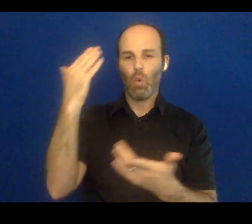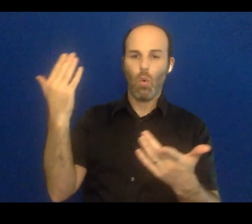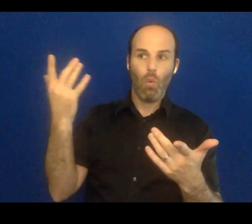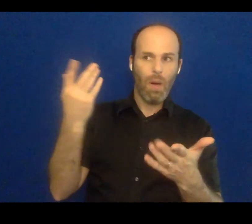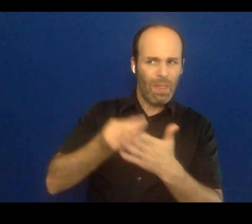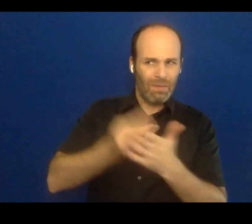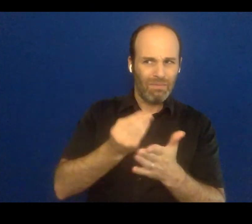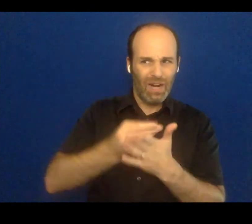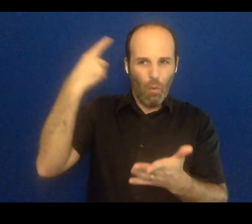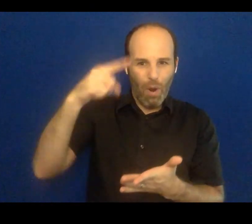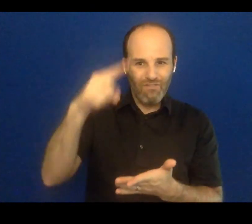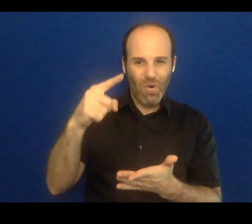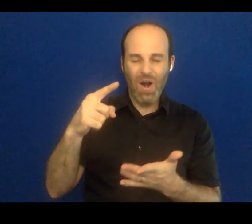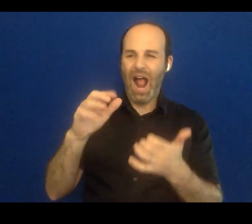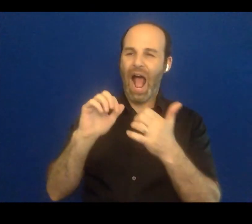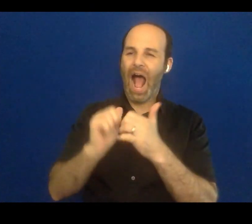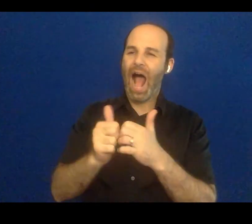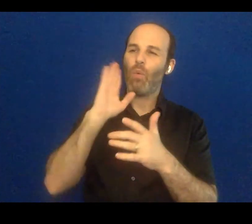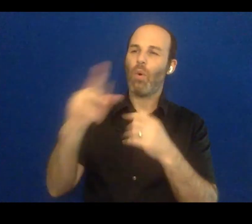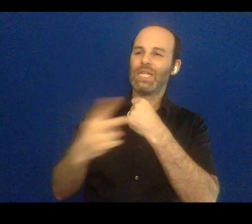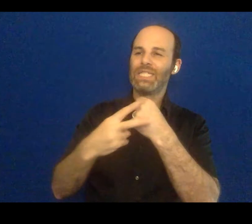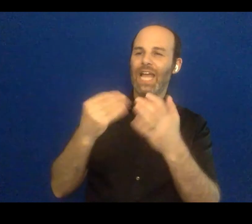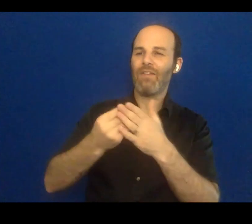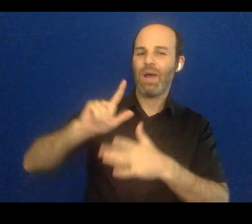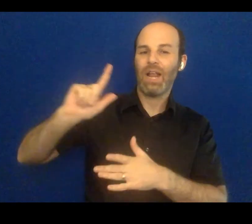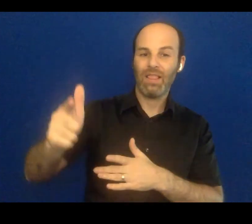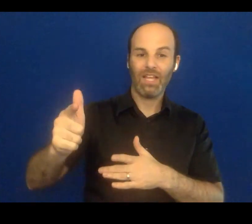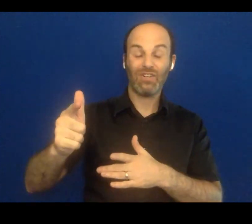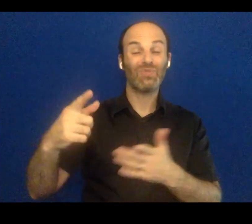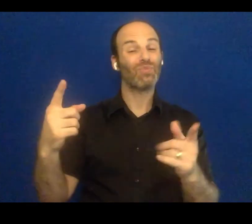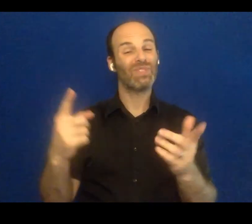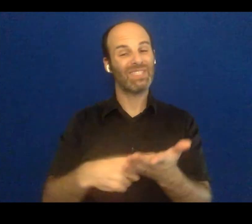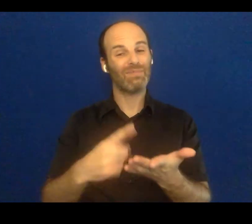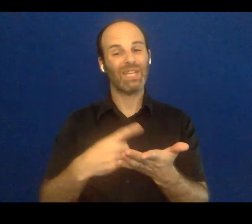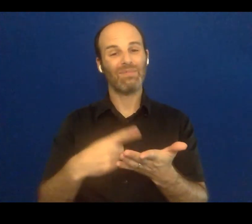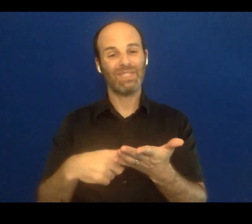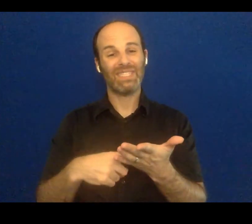THE MONEY IS GOING FOR AND HOW MUCH WE ARE GOING TO SAVE LATER. SO SOMETIMES YOU HAVE TO GET